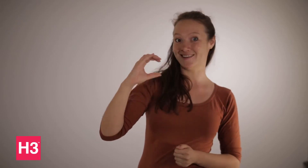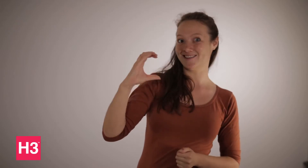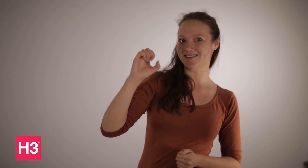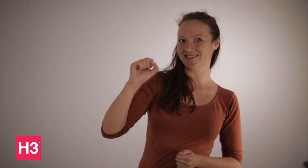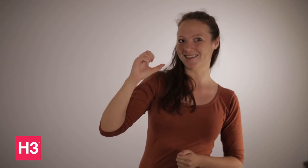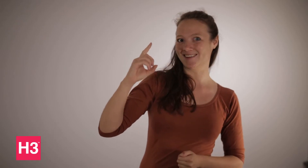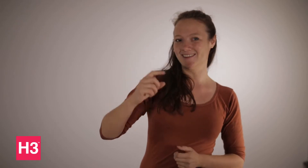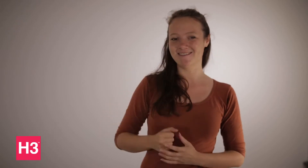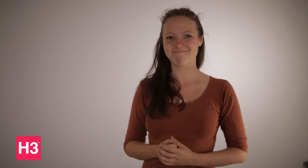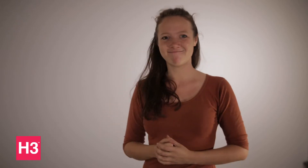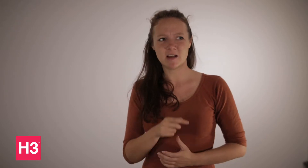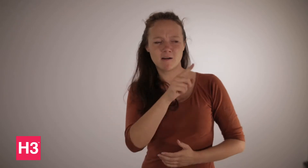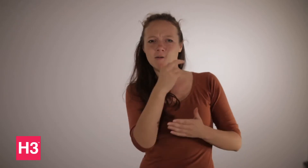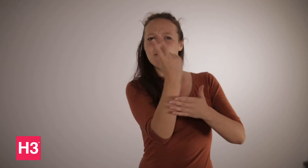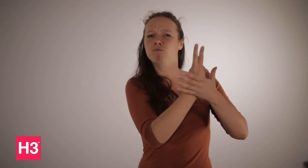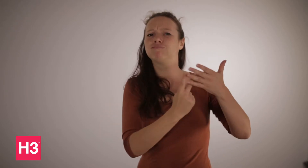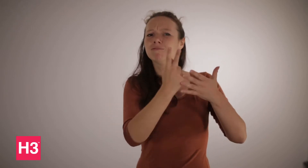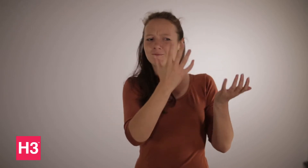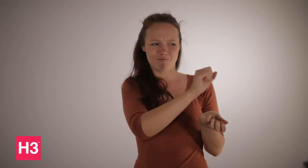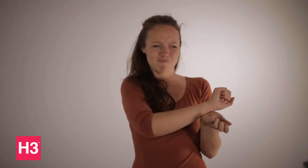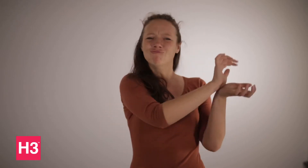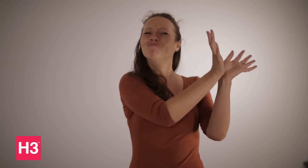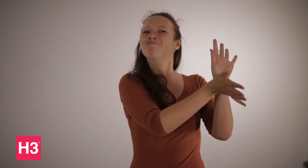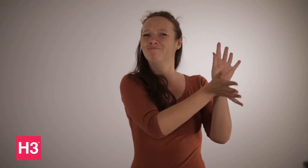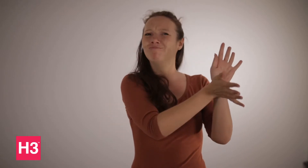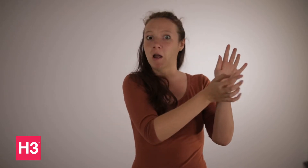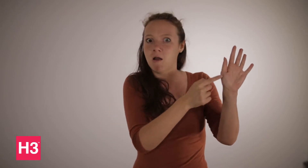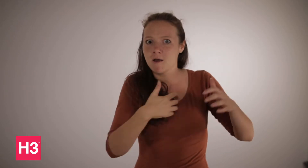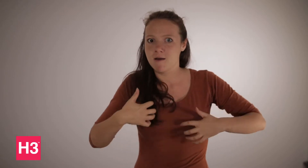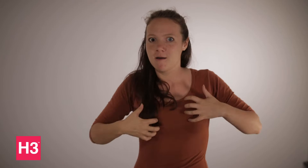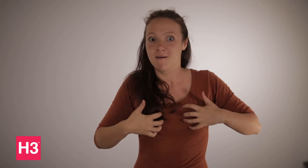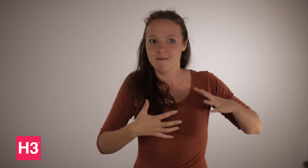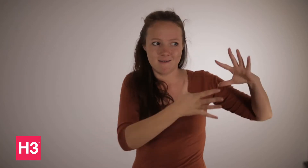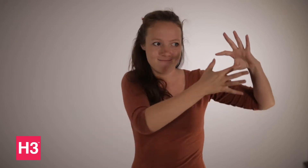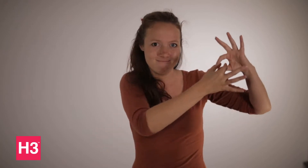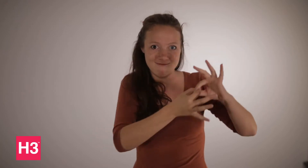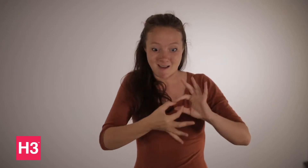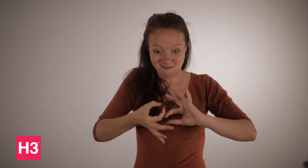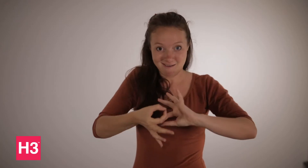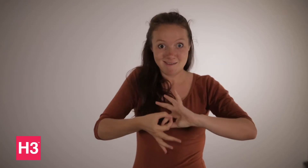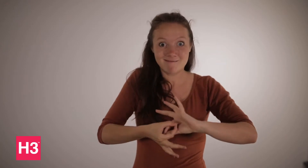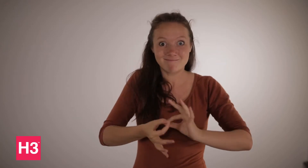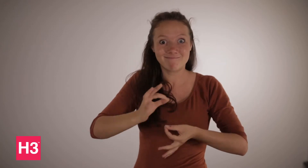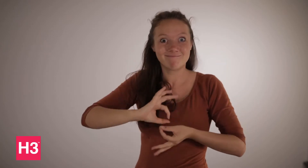We all know the International Committee of Sports for the Deaf (ICSD) Deaflympics logo, but there is an interesting story behind this. This logo design